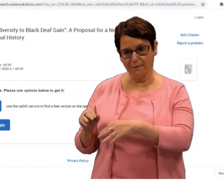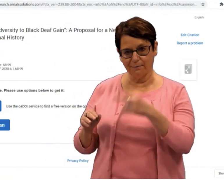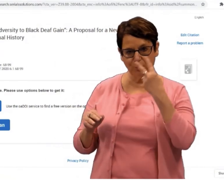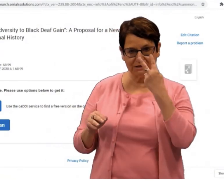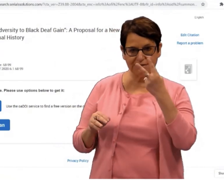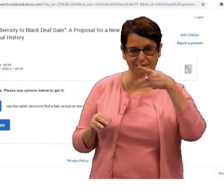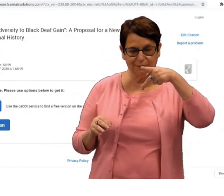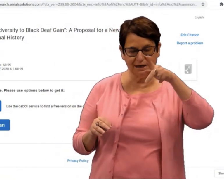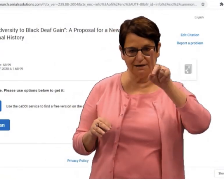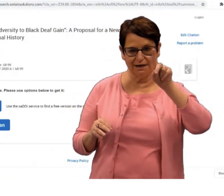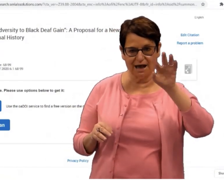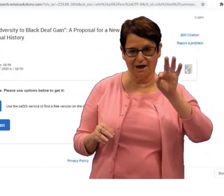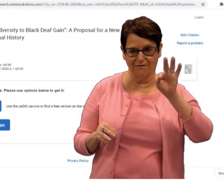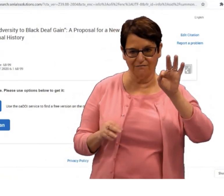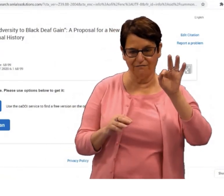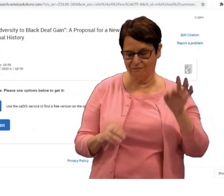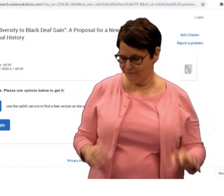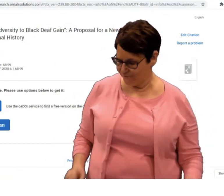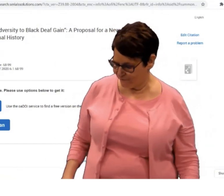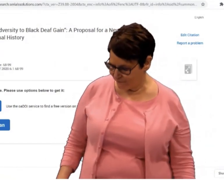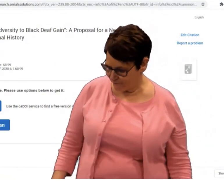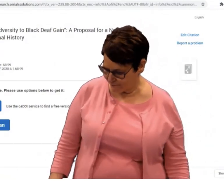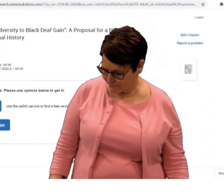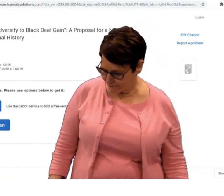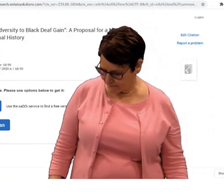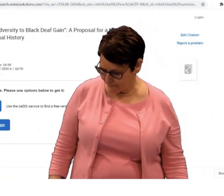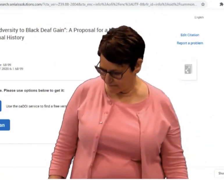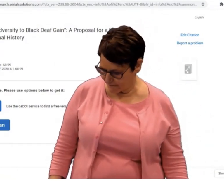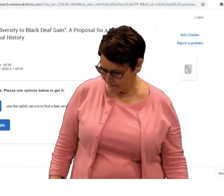Down here on the bottom, you'll see the PDF I downloaded.